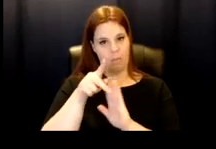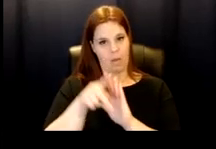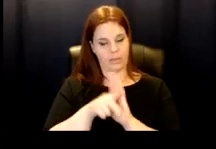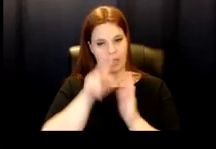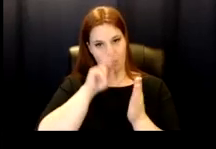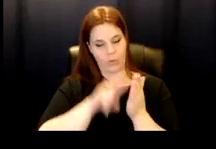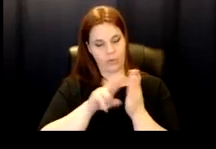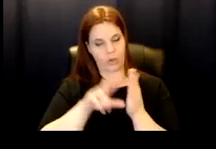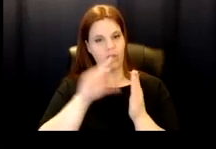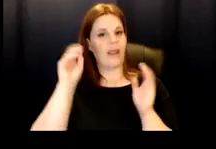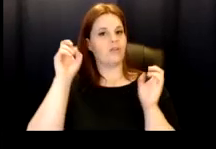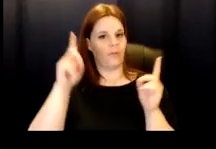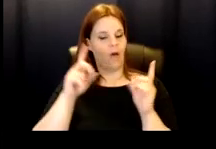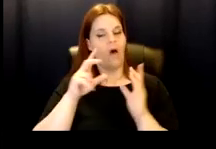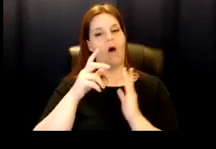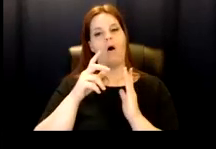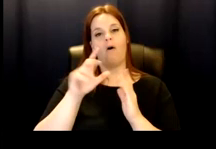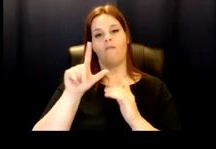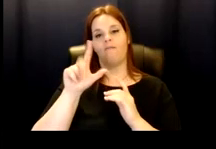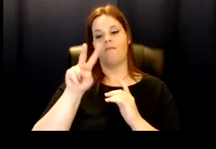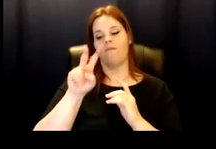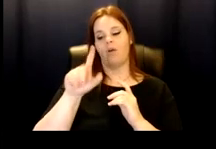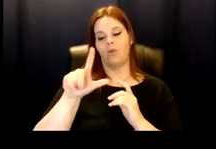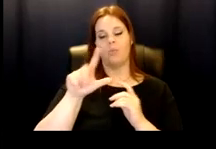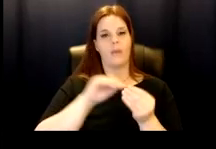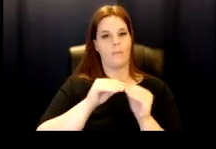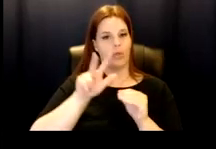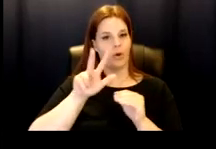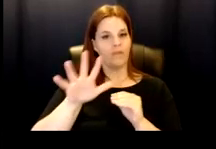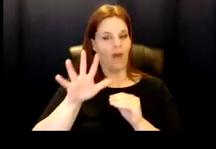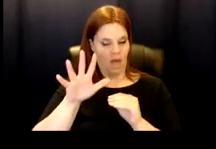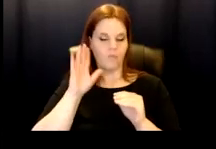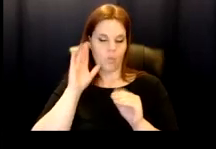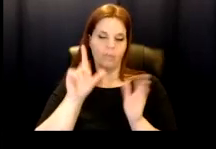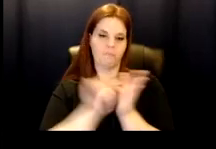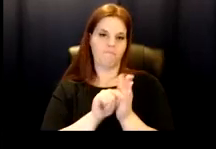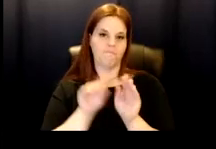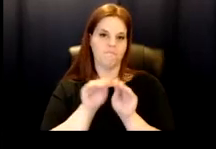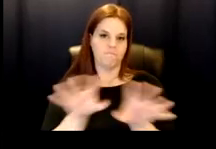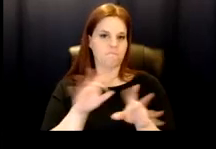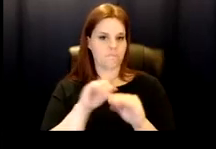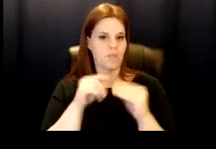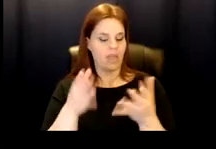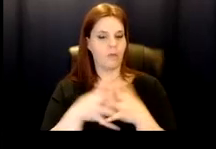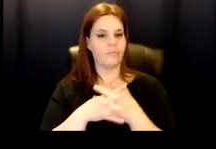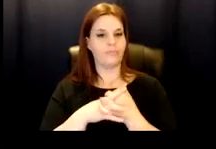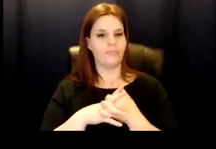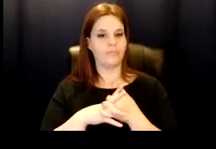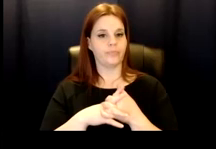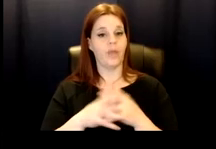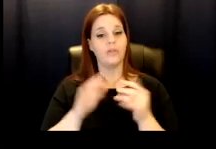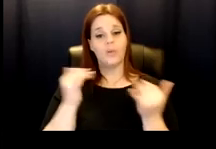35, the next issue that will be out about this study. And I having said that, I think